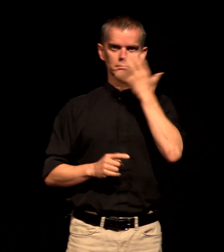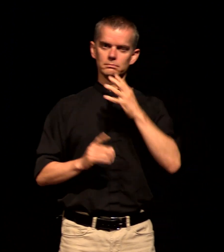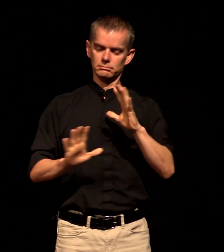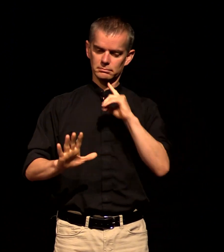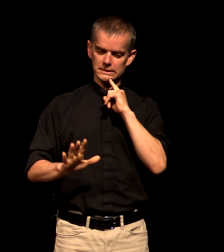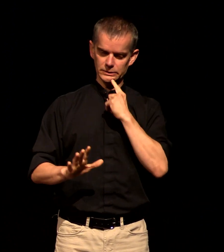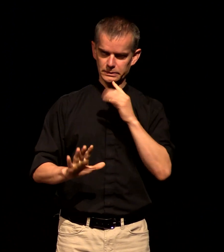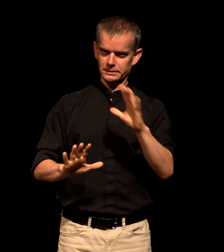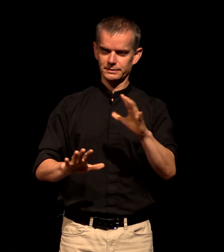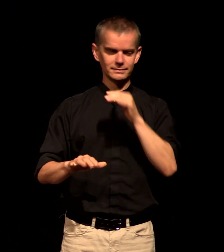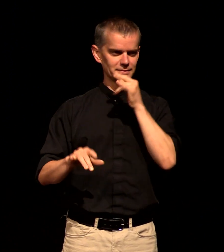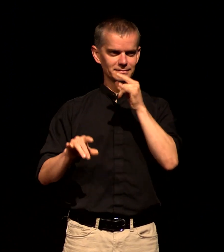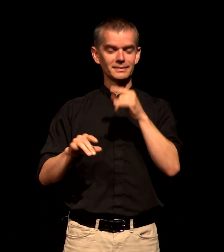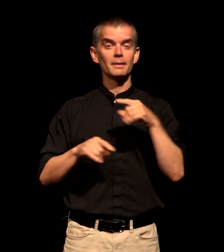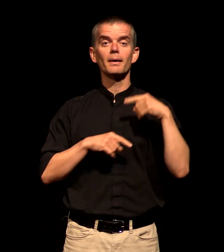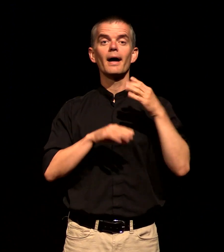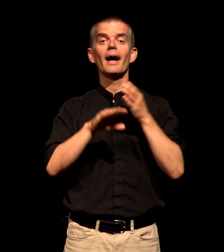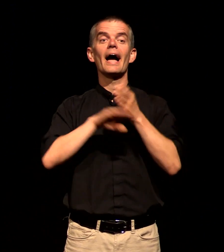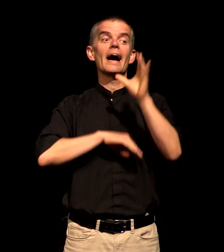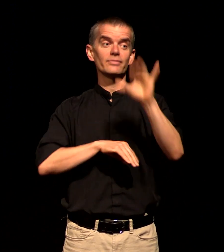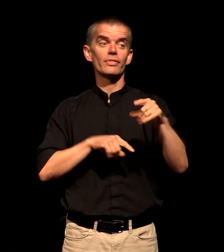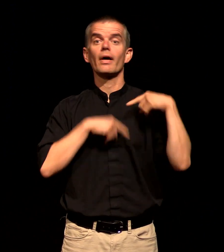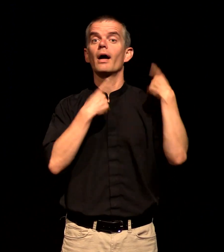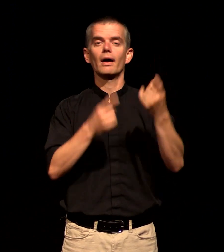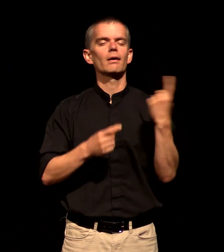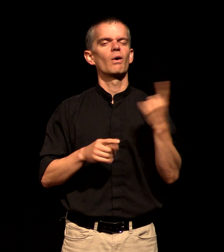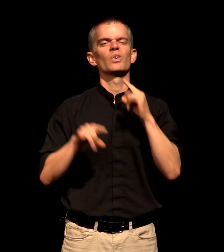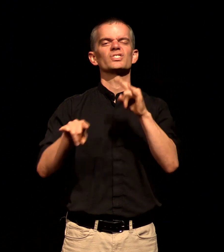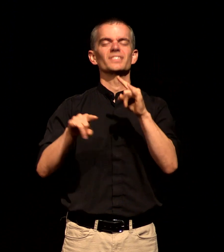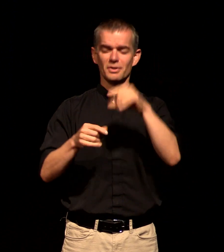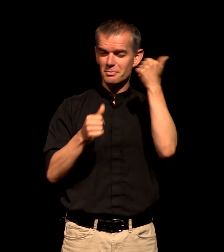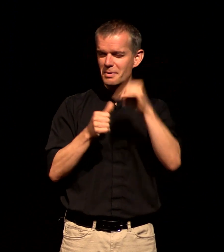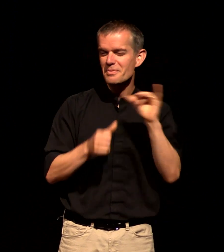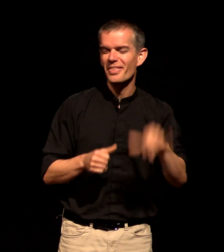have made fun of him ever since. The reason that I tell that